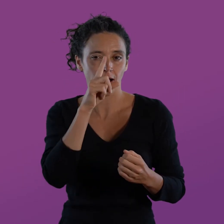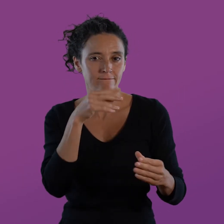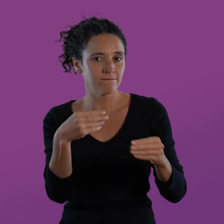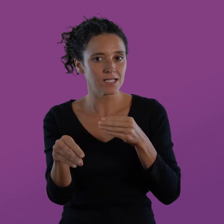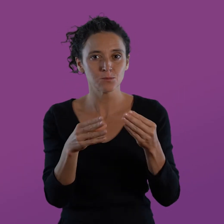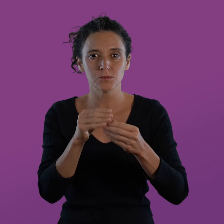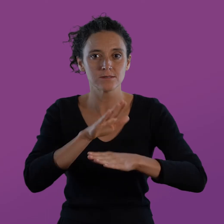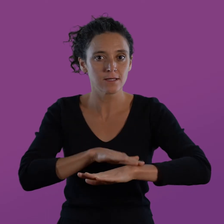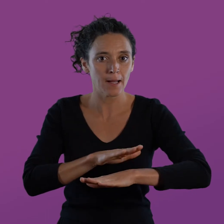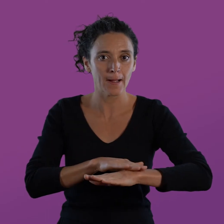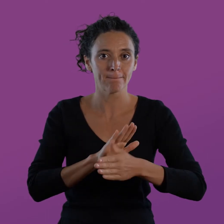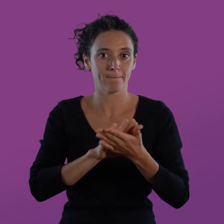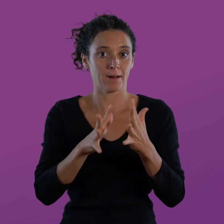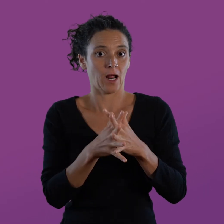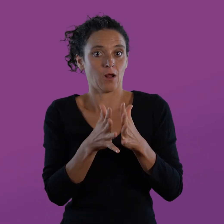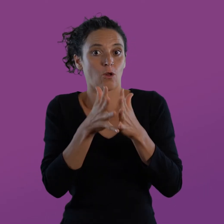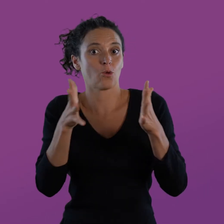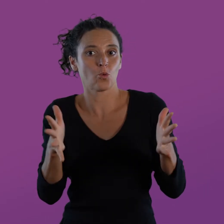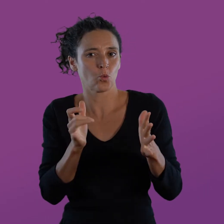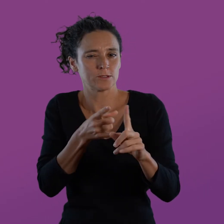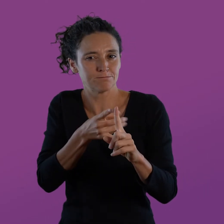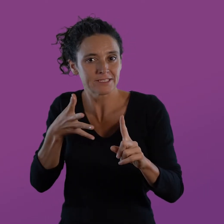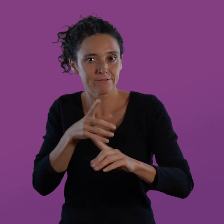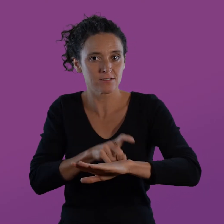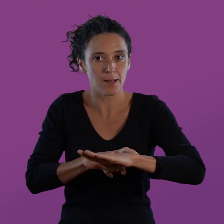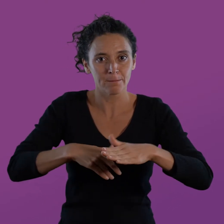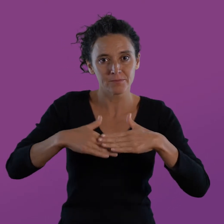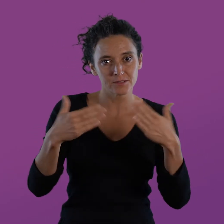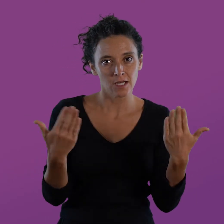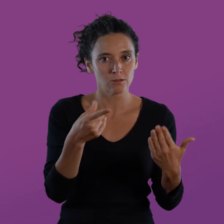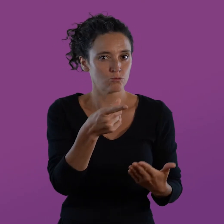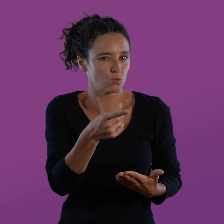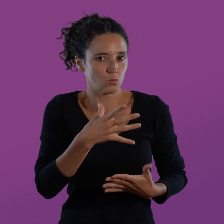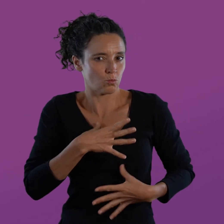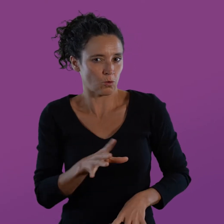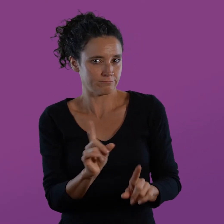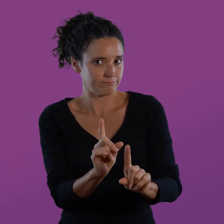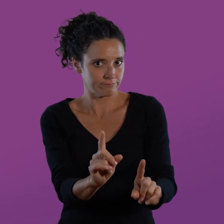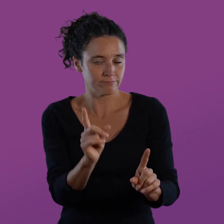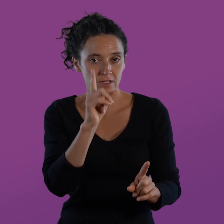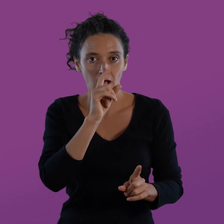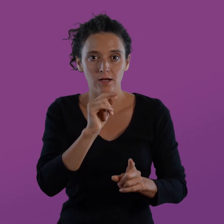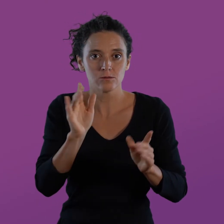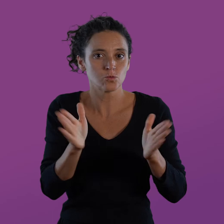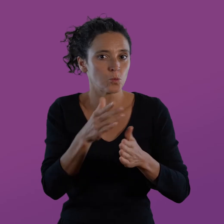For example, the length and time of sessions will be staged where necessary to accommodate people -